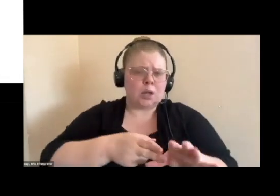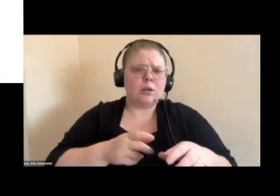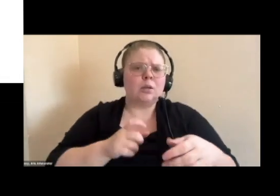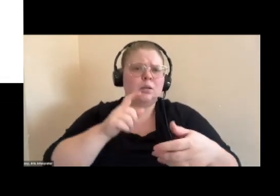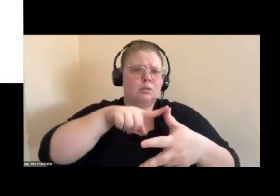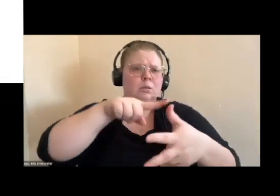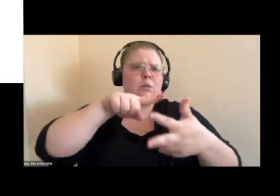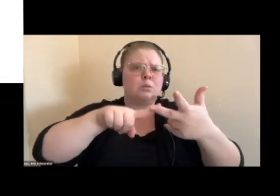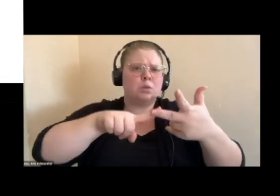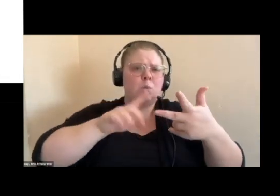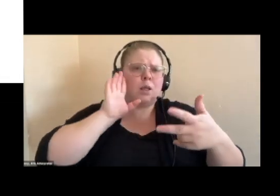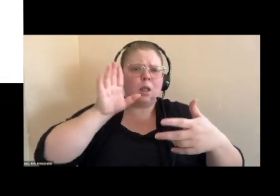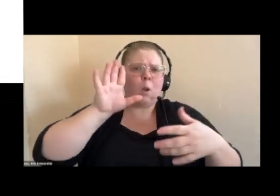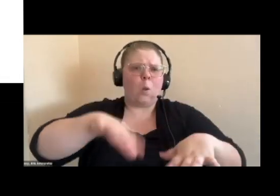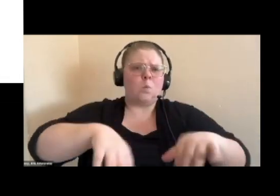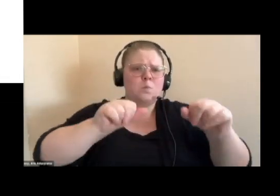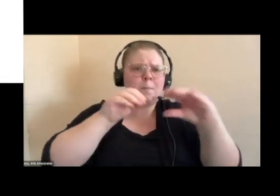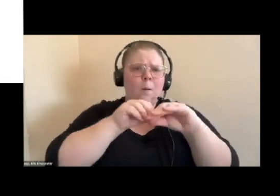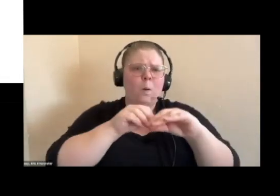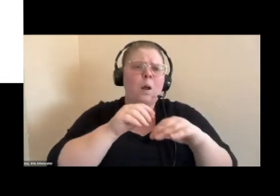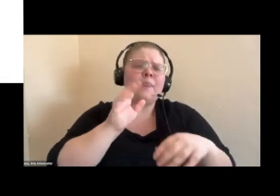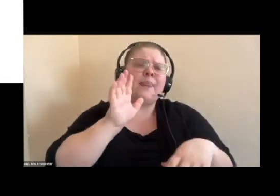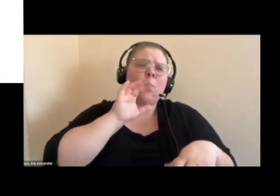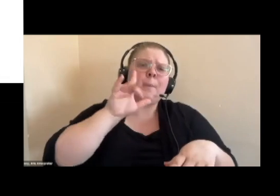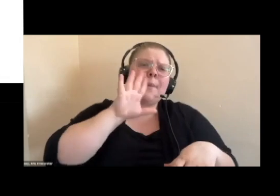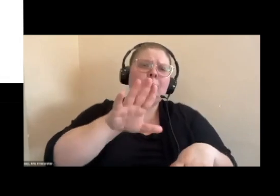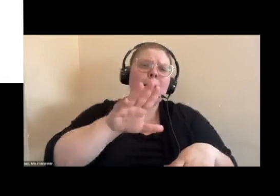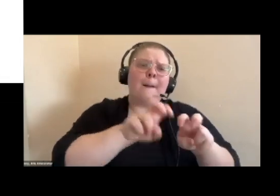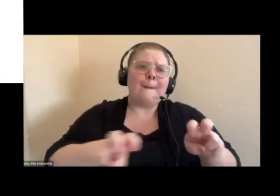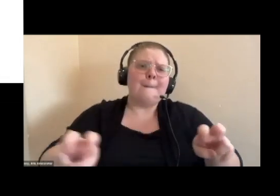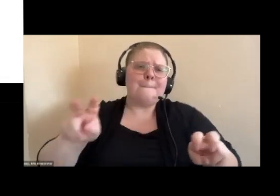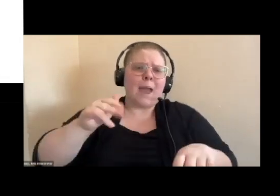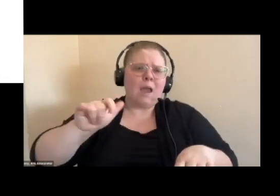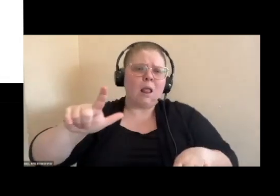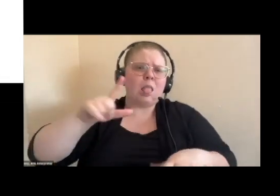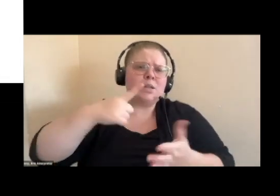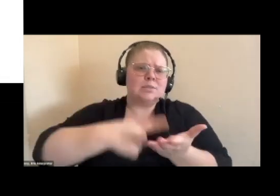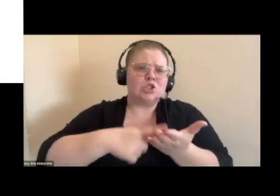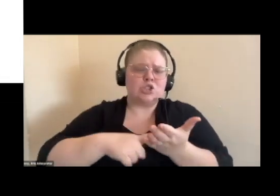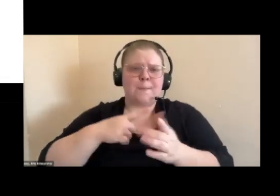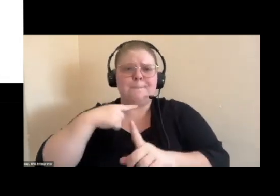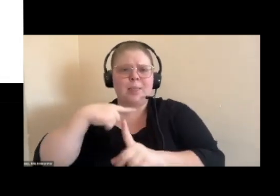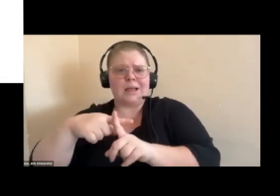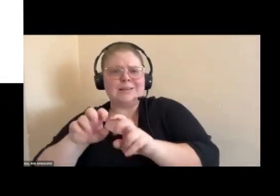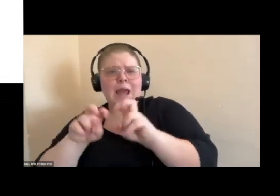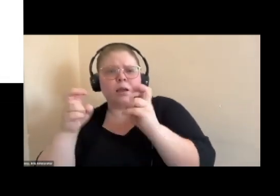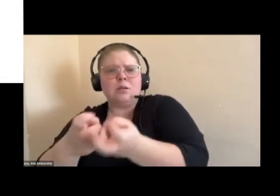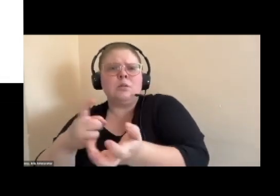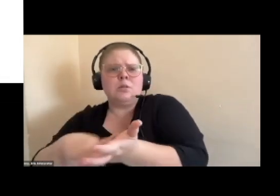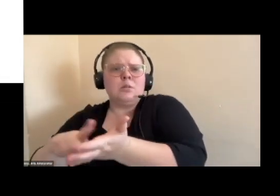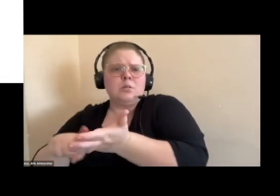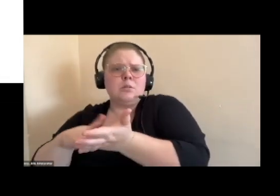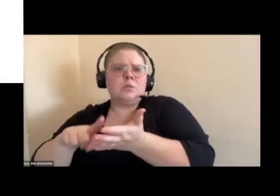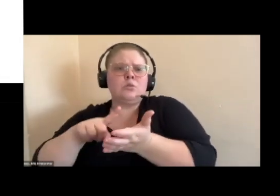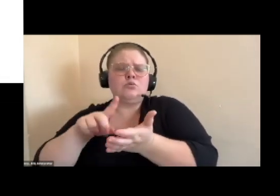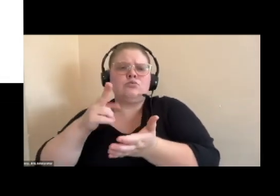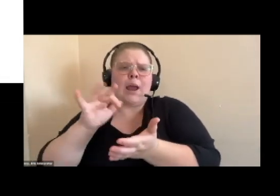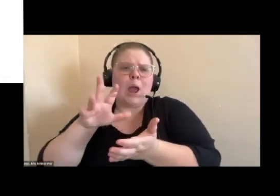and then the findings from the roundtable, which I think you'll resonate with some of the stuff that came up today.